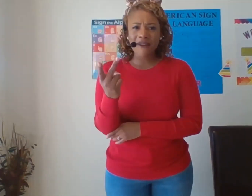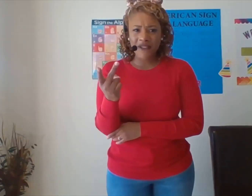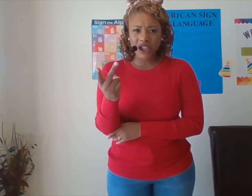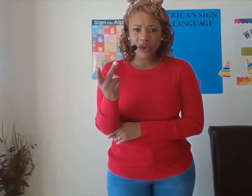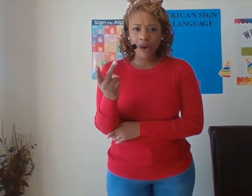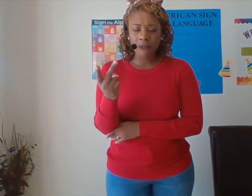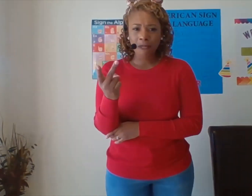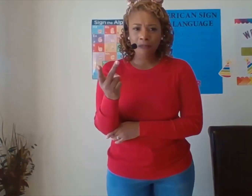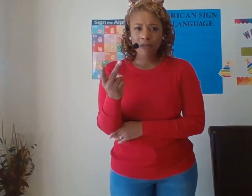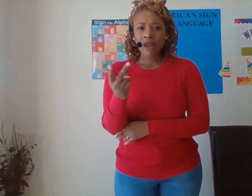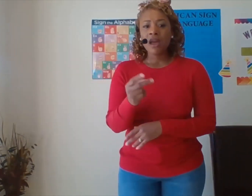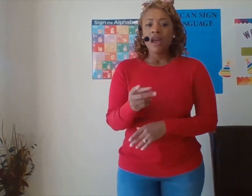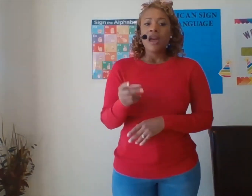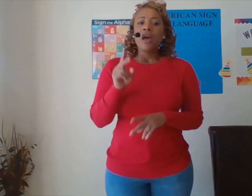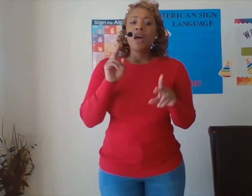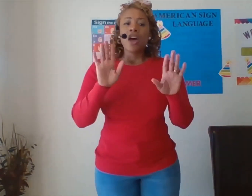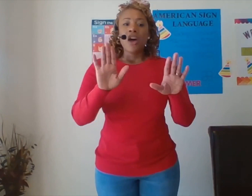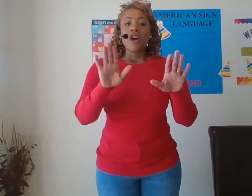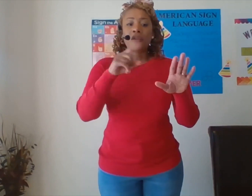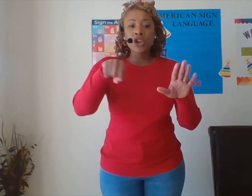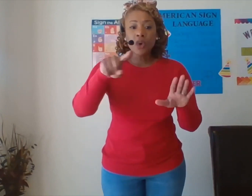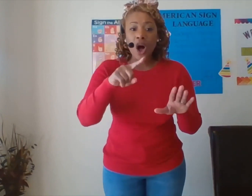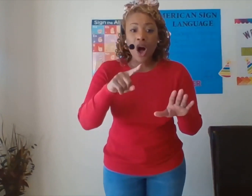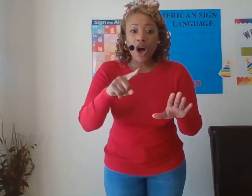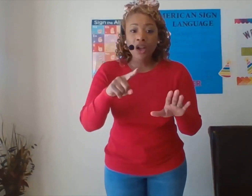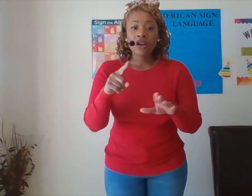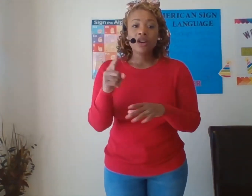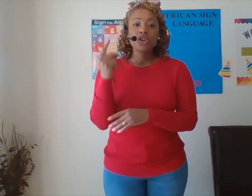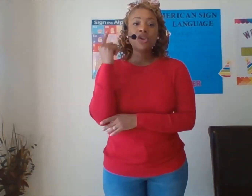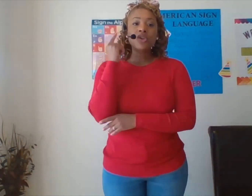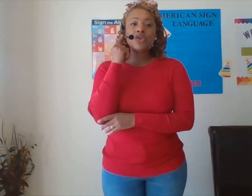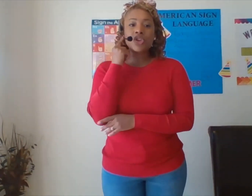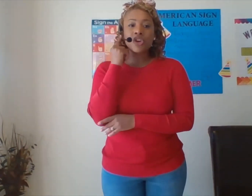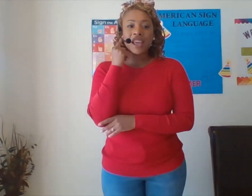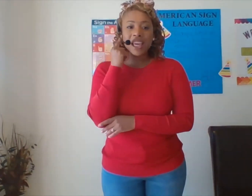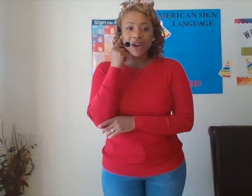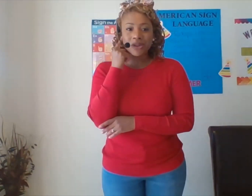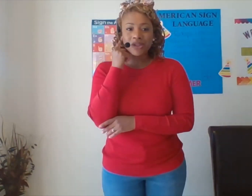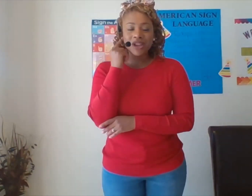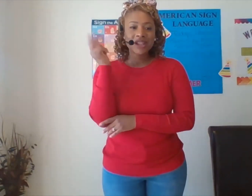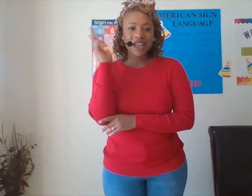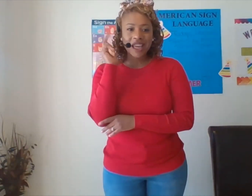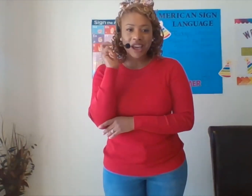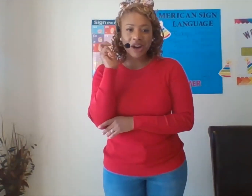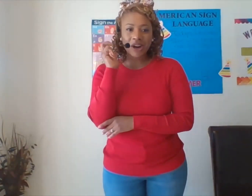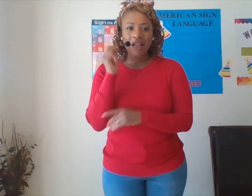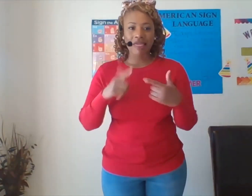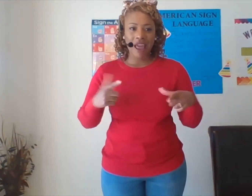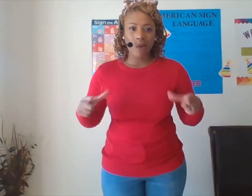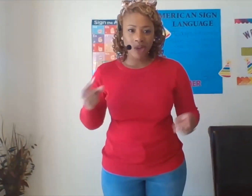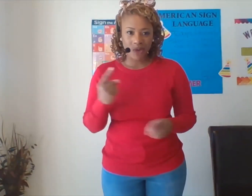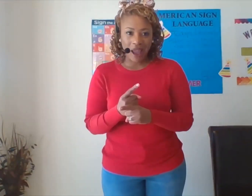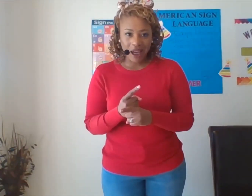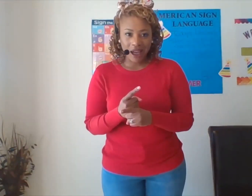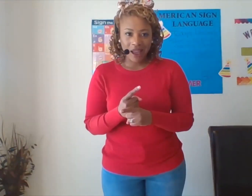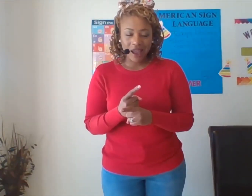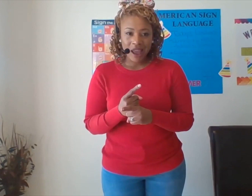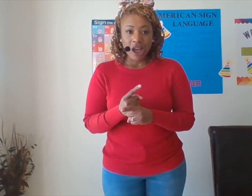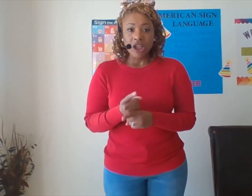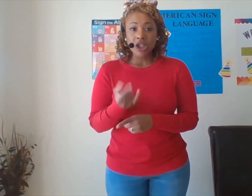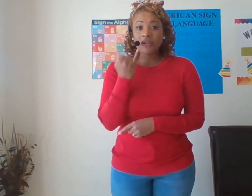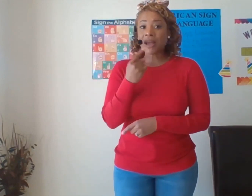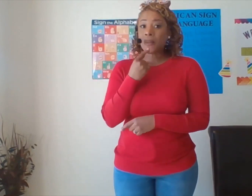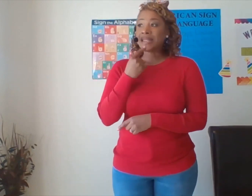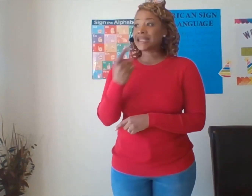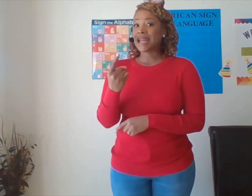visual for you all you use your ears to hear language right so if someone said